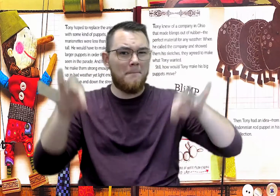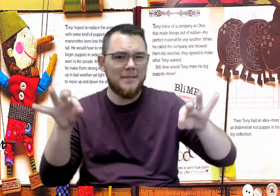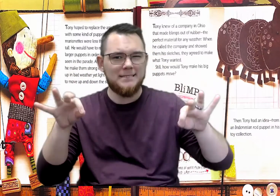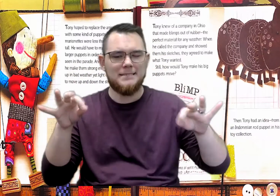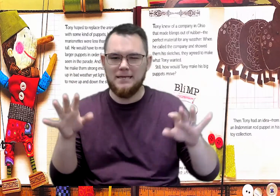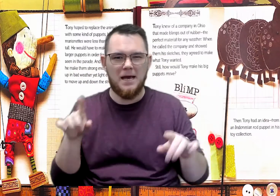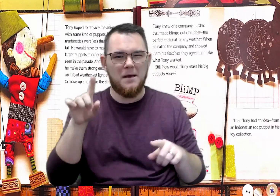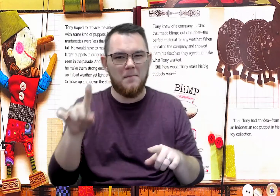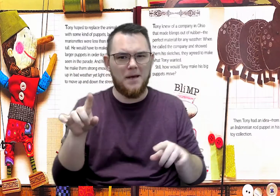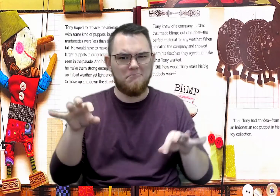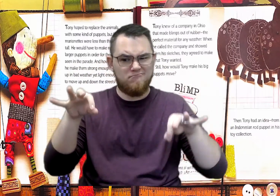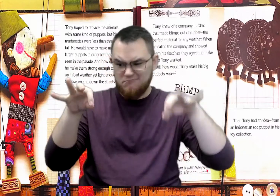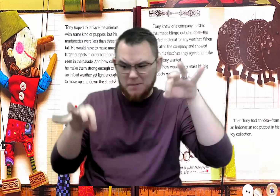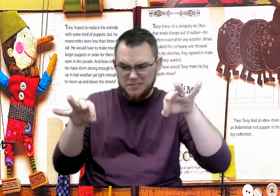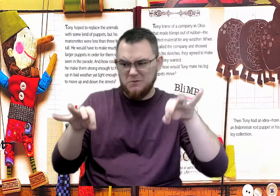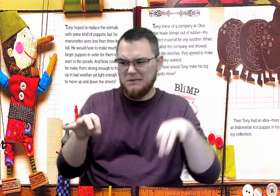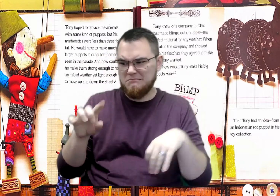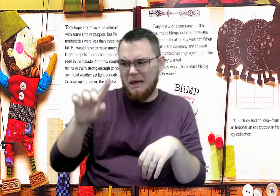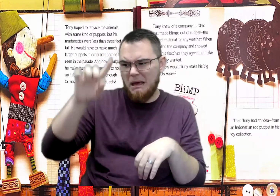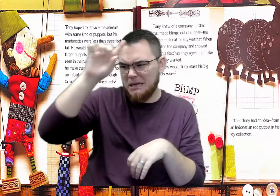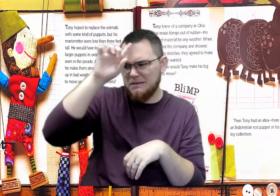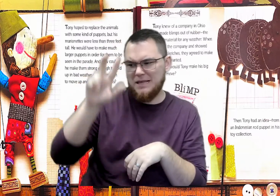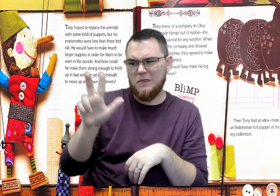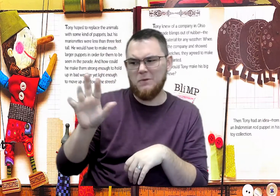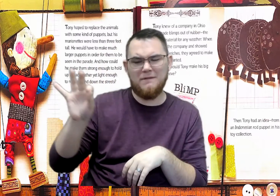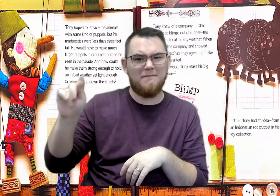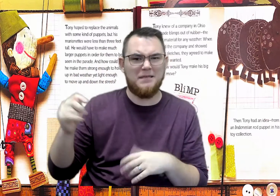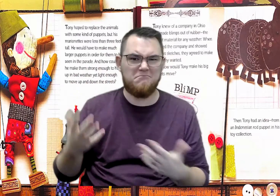less than three feet tall.